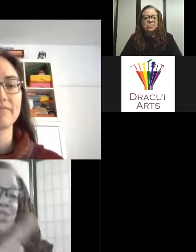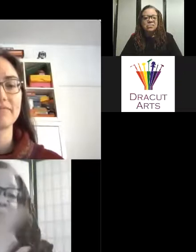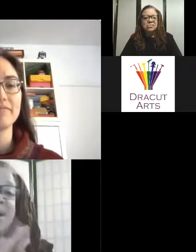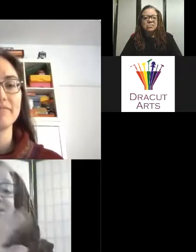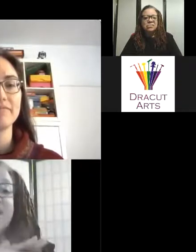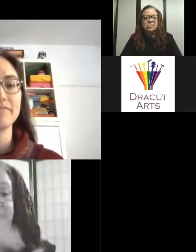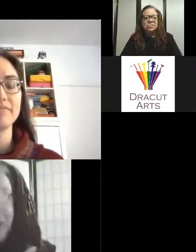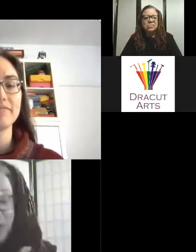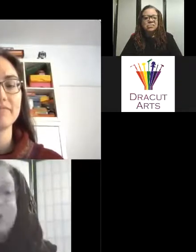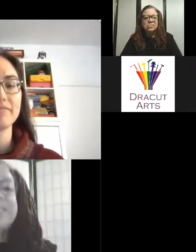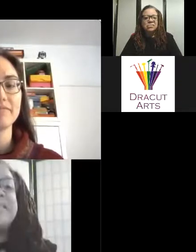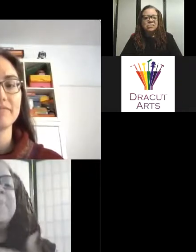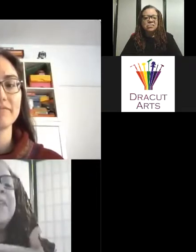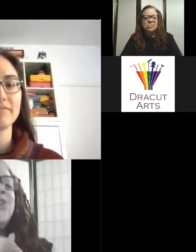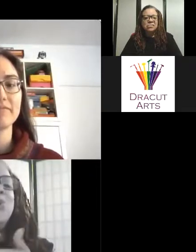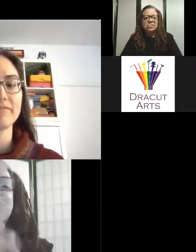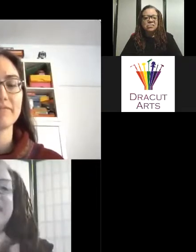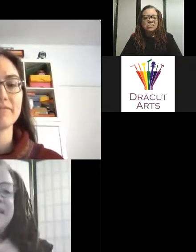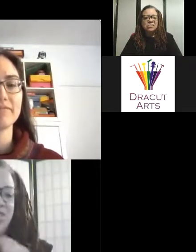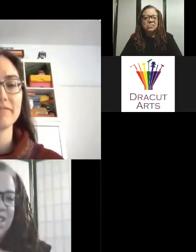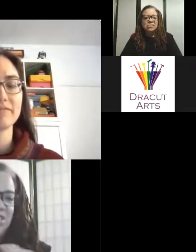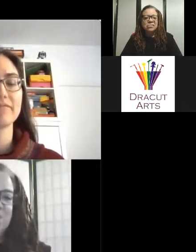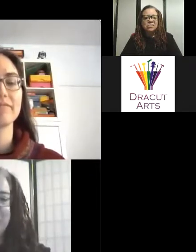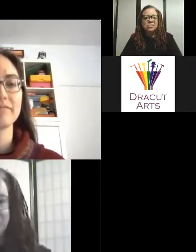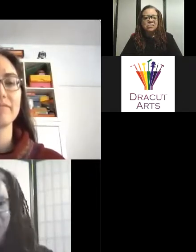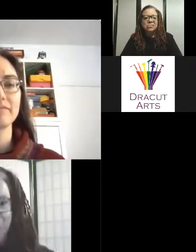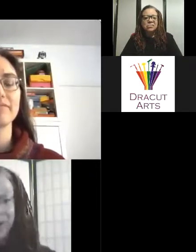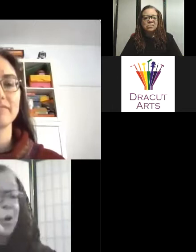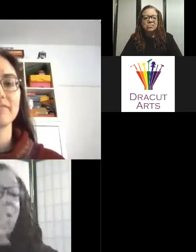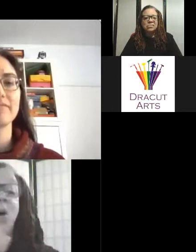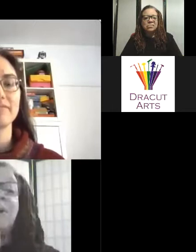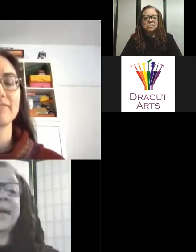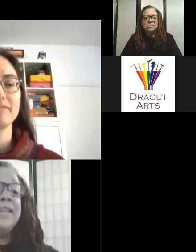Um, that changes how I'm thinking about the story, or else I'm not doing my job as a cartoonist.